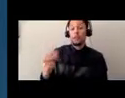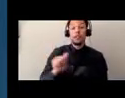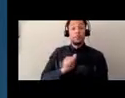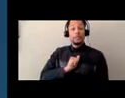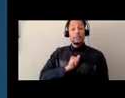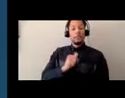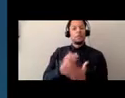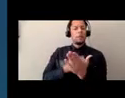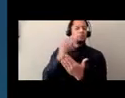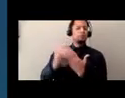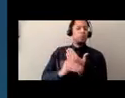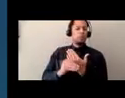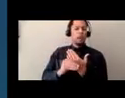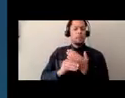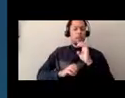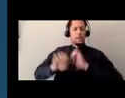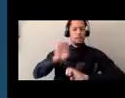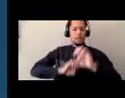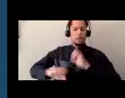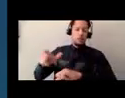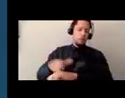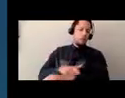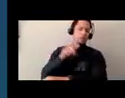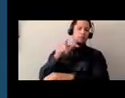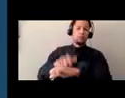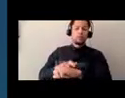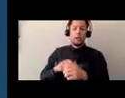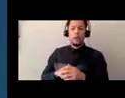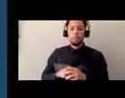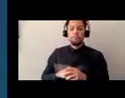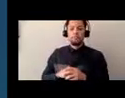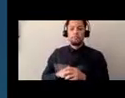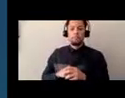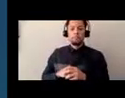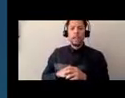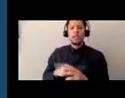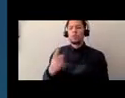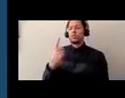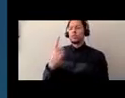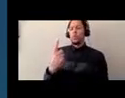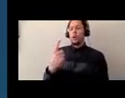And it's one way of addressing this need.